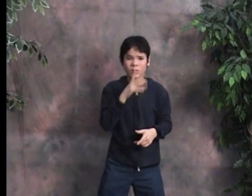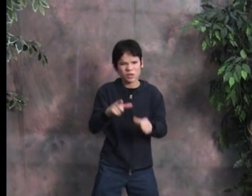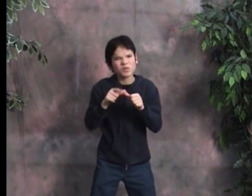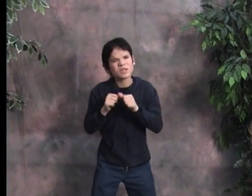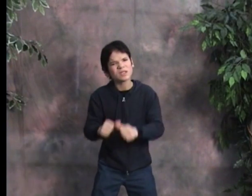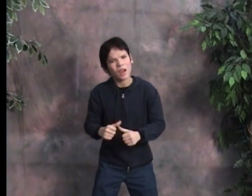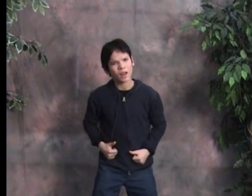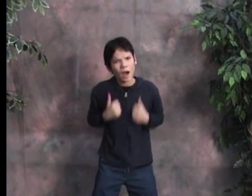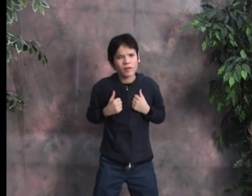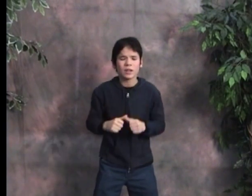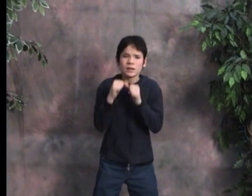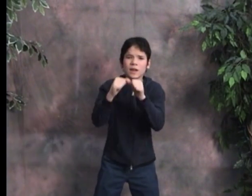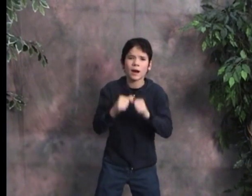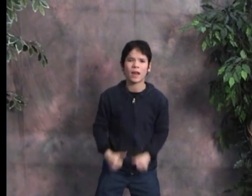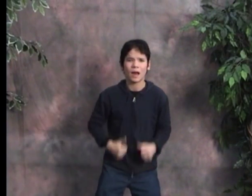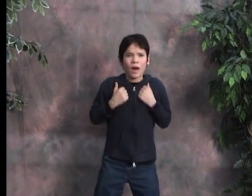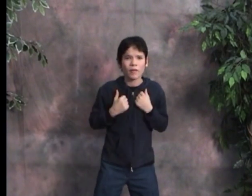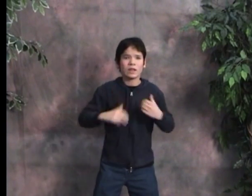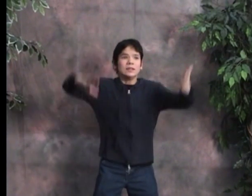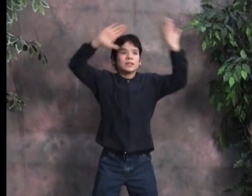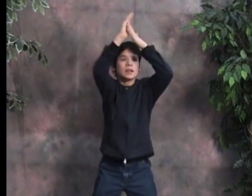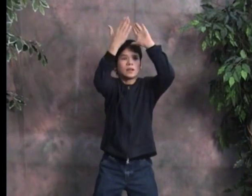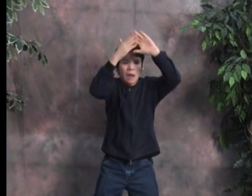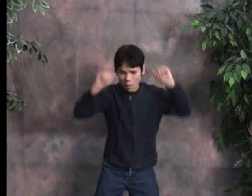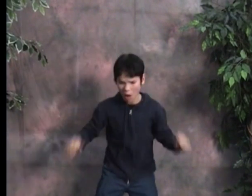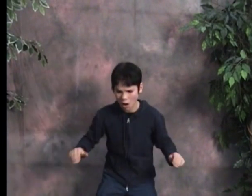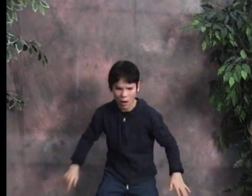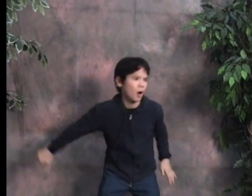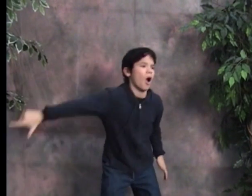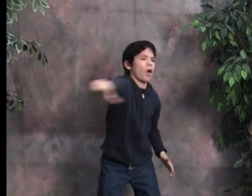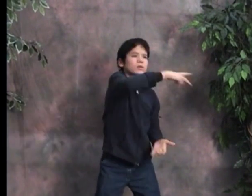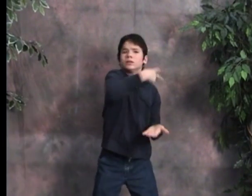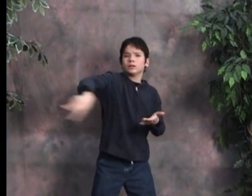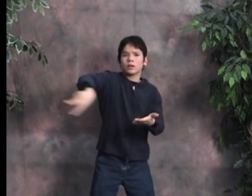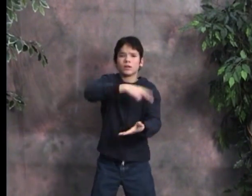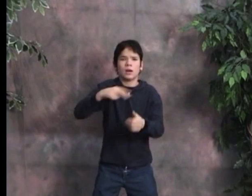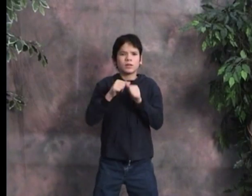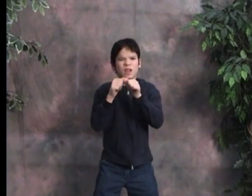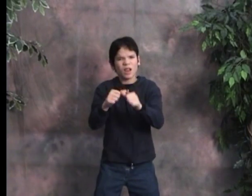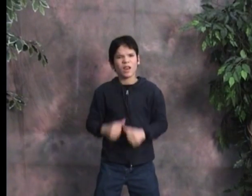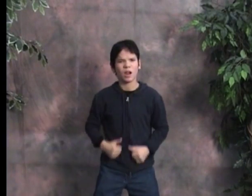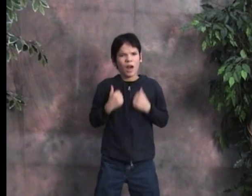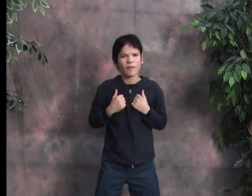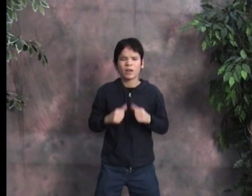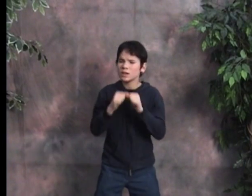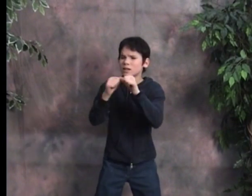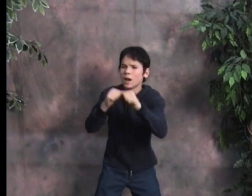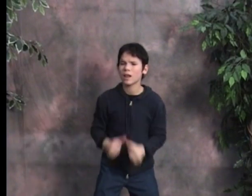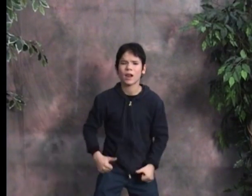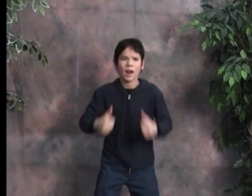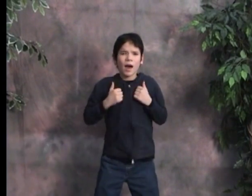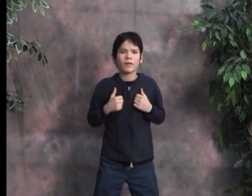You're stayin' alive, stayin' alive Feel the city breakin' and everybody shakin' And we're stayin' alive, stayin' alive